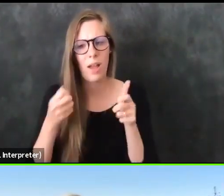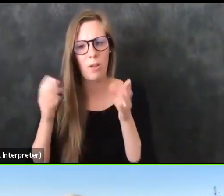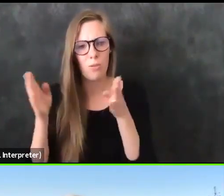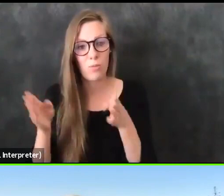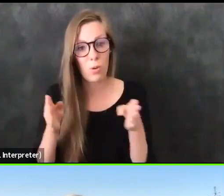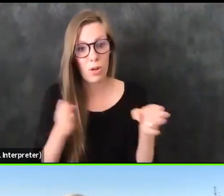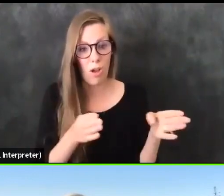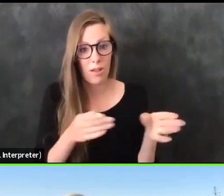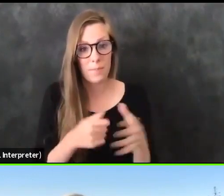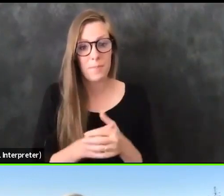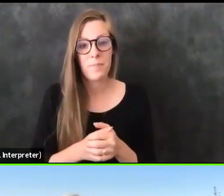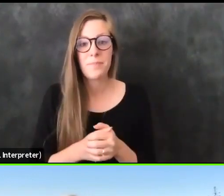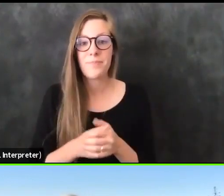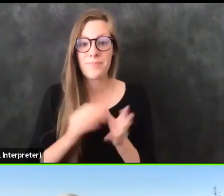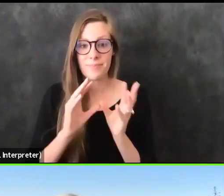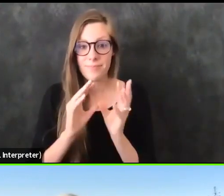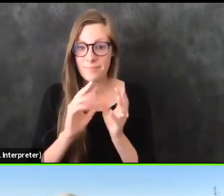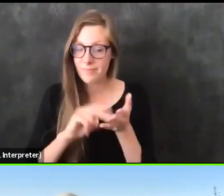So this means we must continue to wear